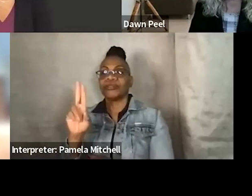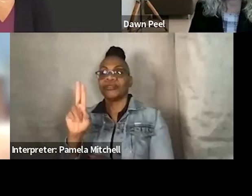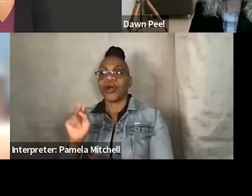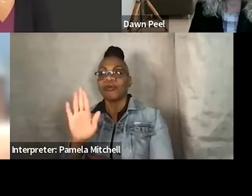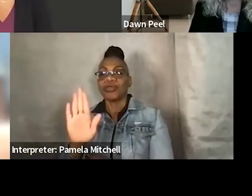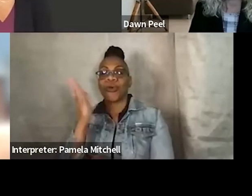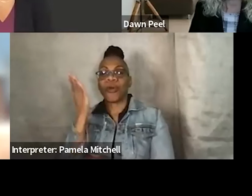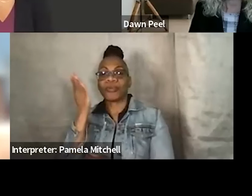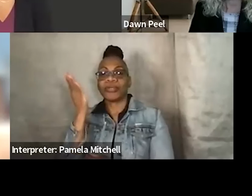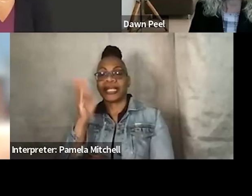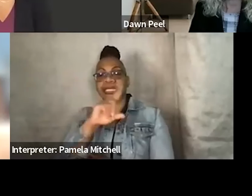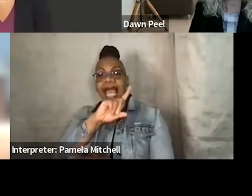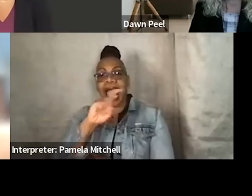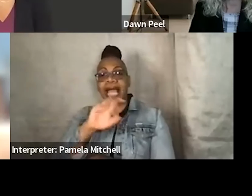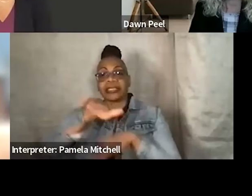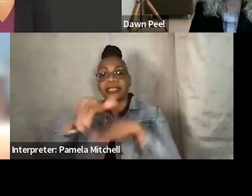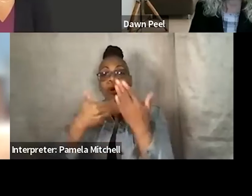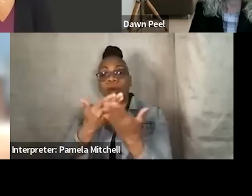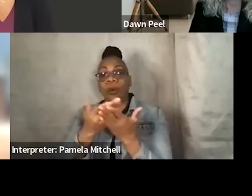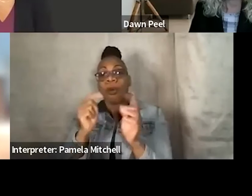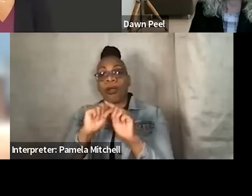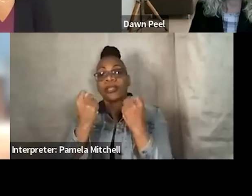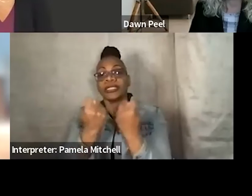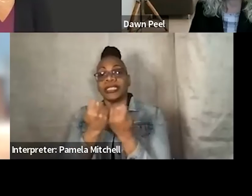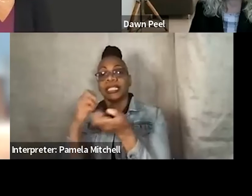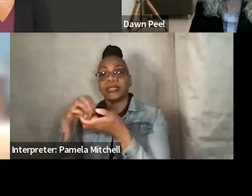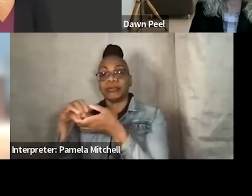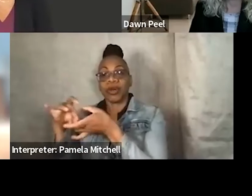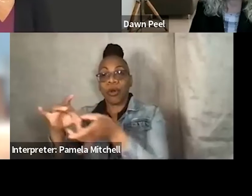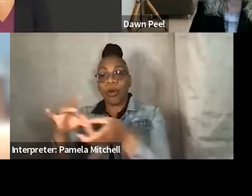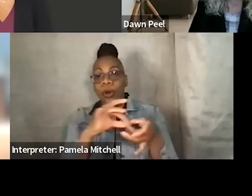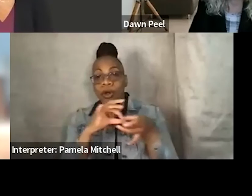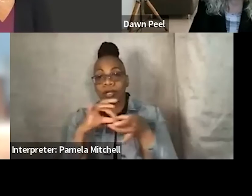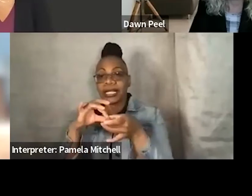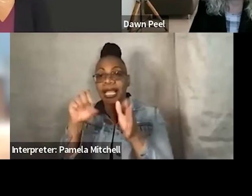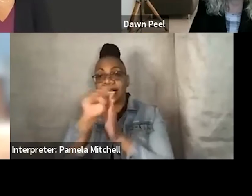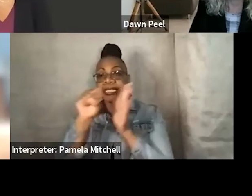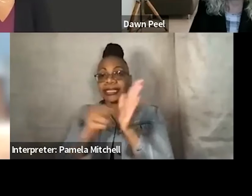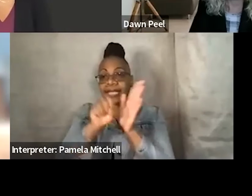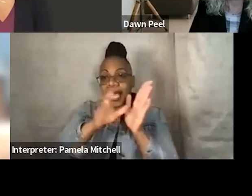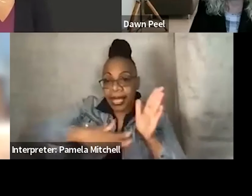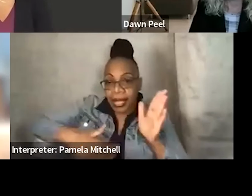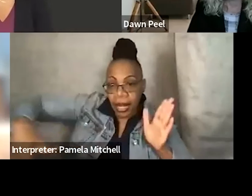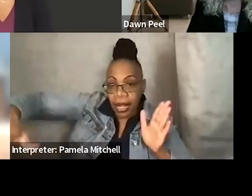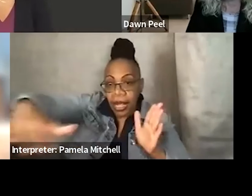"Are all the teams coordinated across the state "under one umbrella organization "or are they locally run?